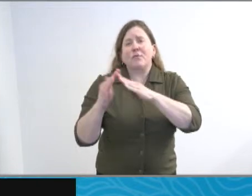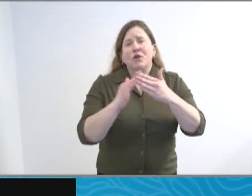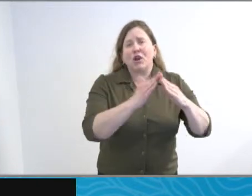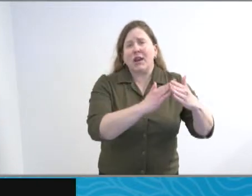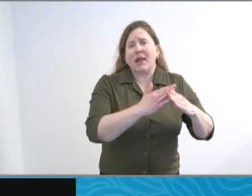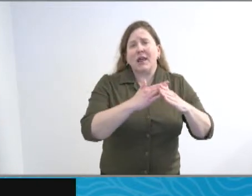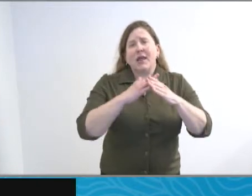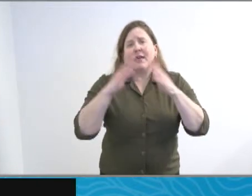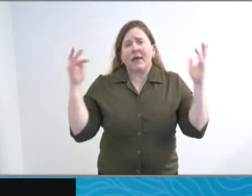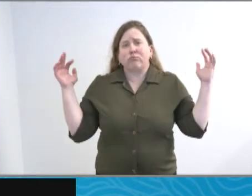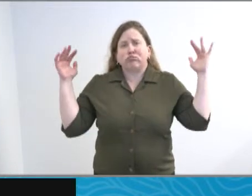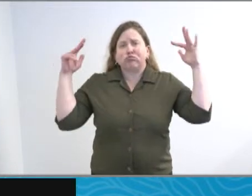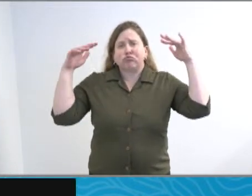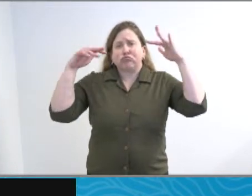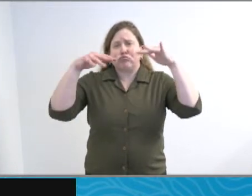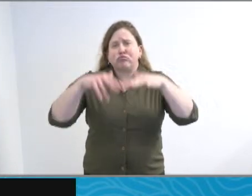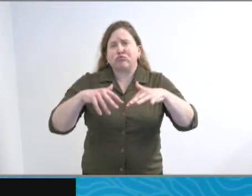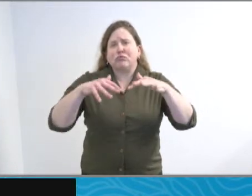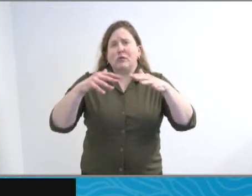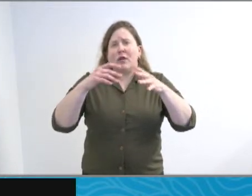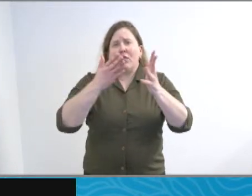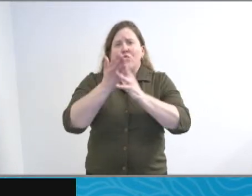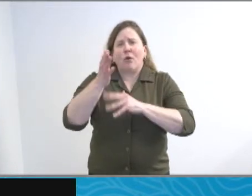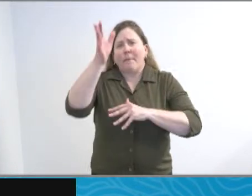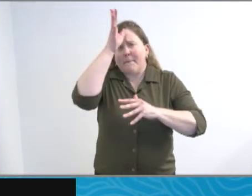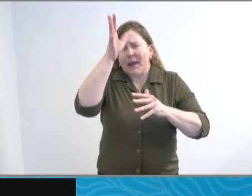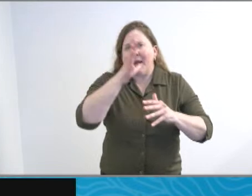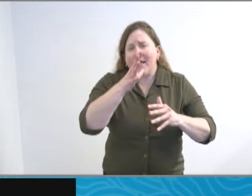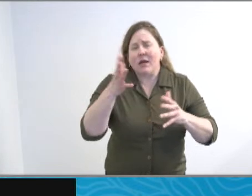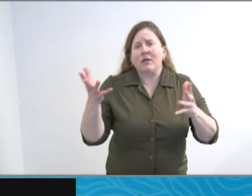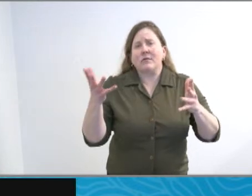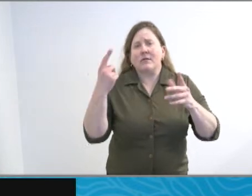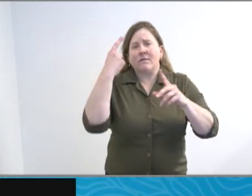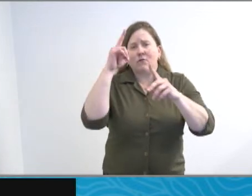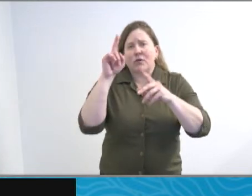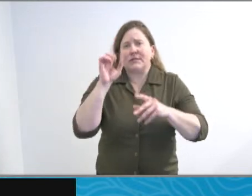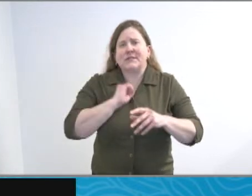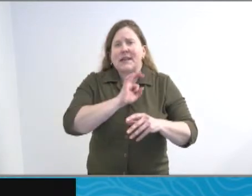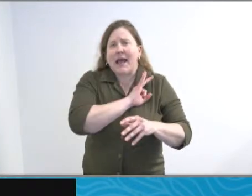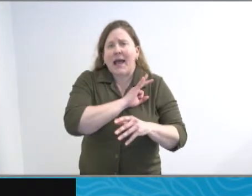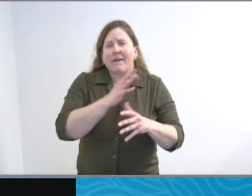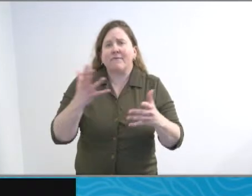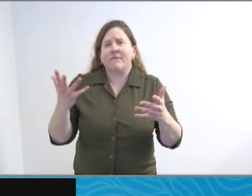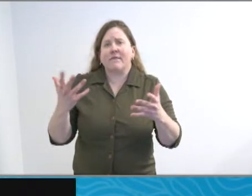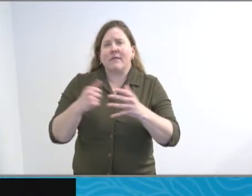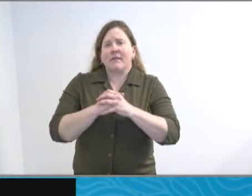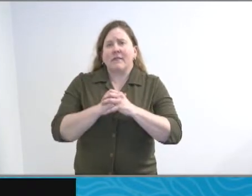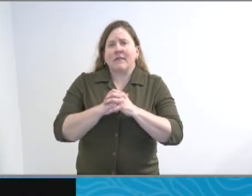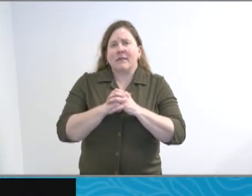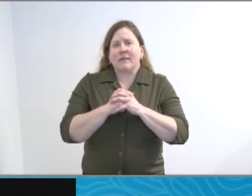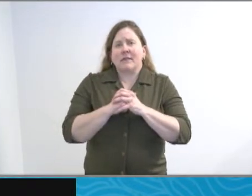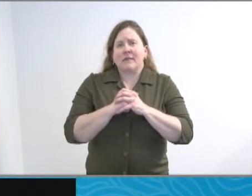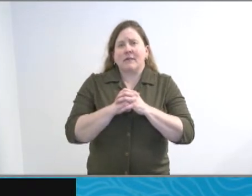that we had for our parents, that we had for staff, and more importantly, that we also had for students.